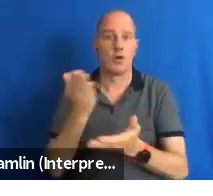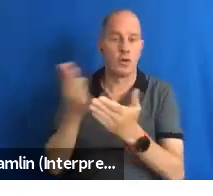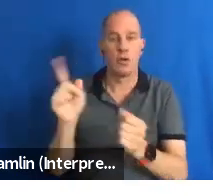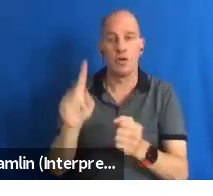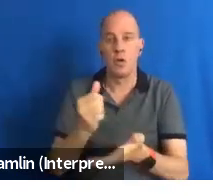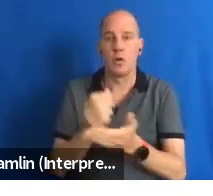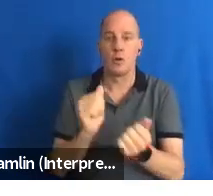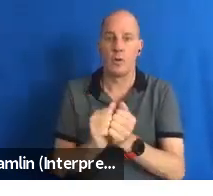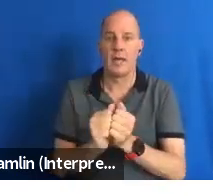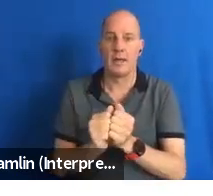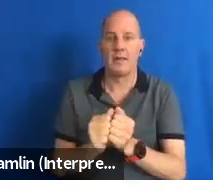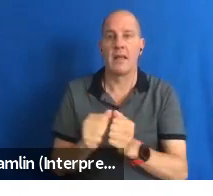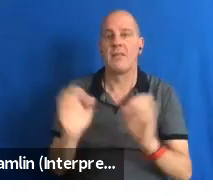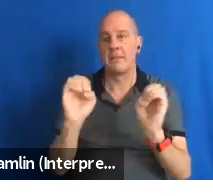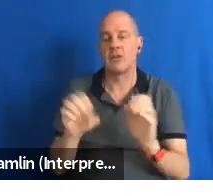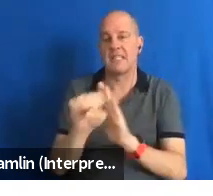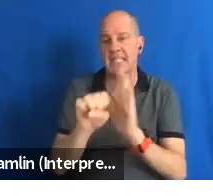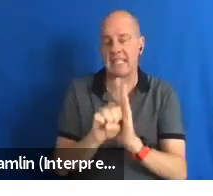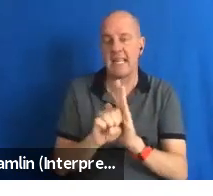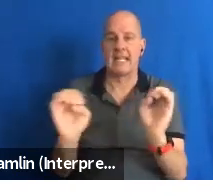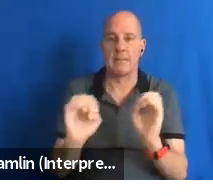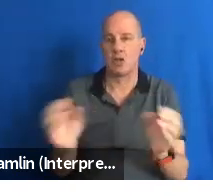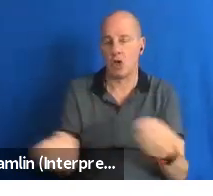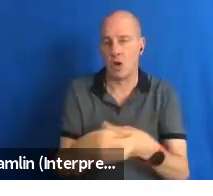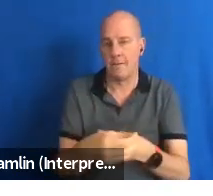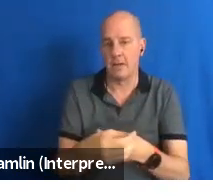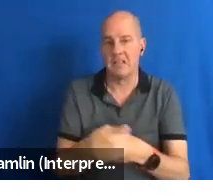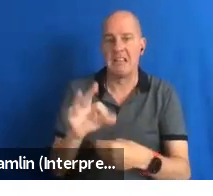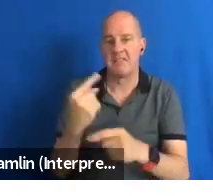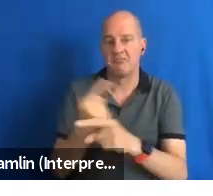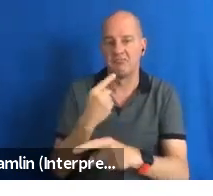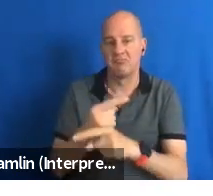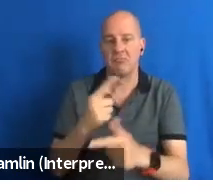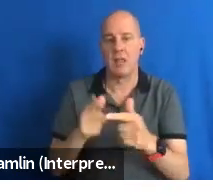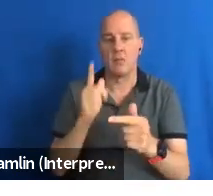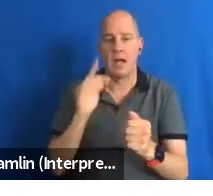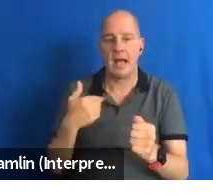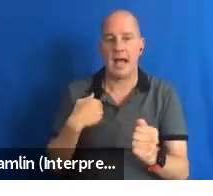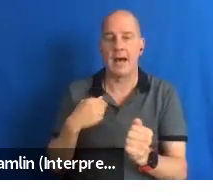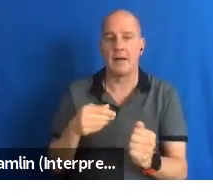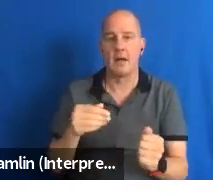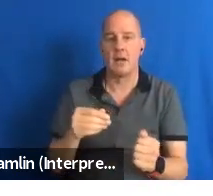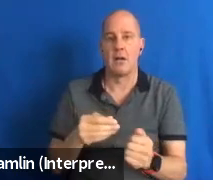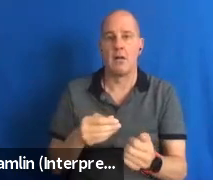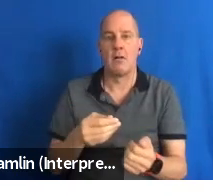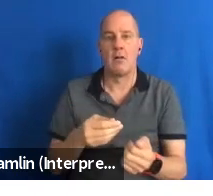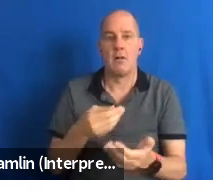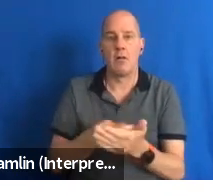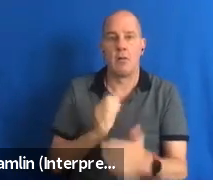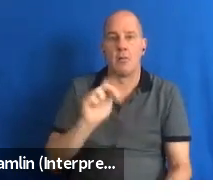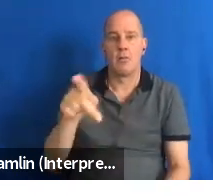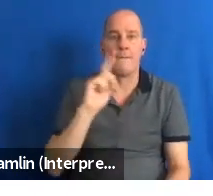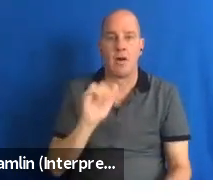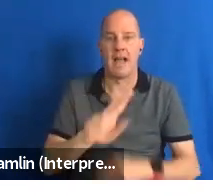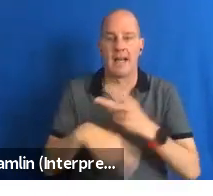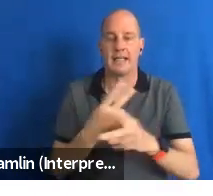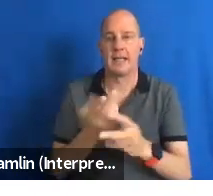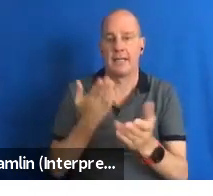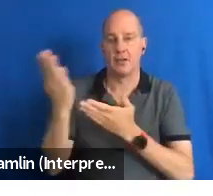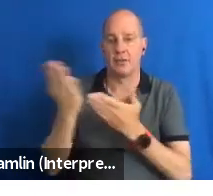management offices as appropriate to coordinate the reimbursement of those types of services.